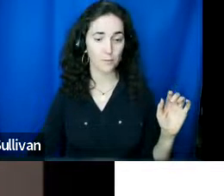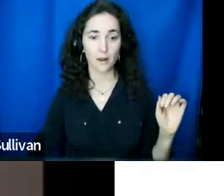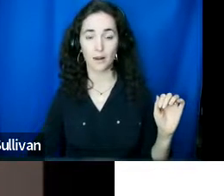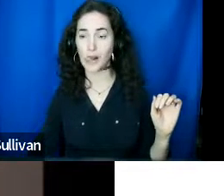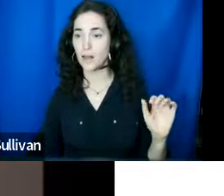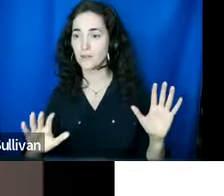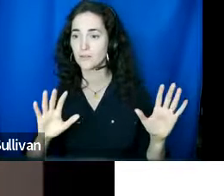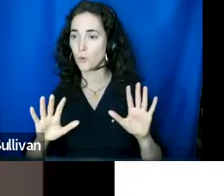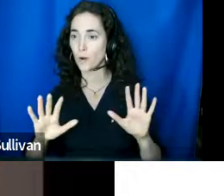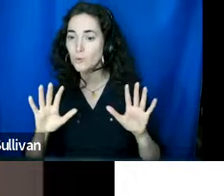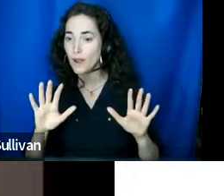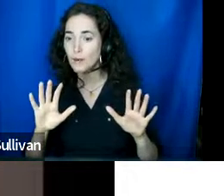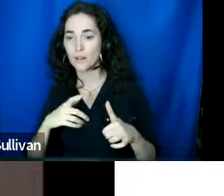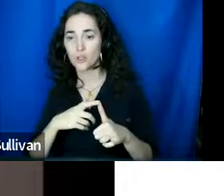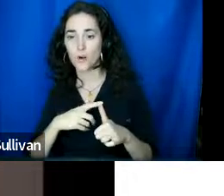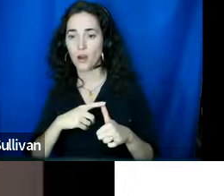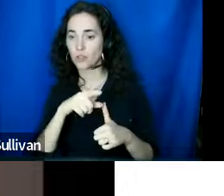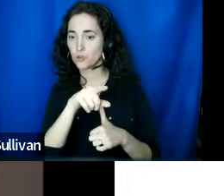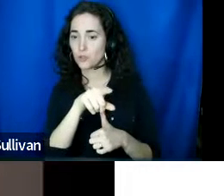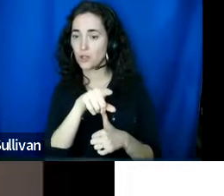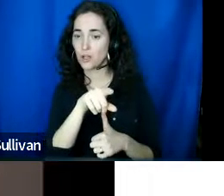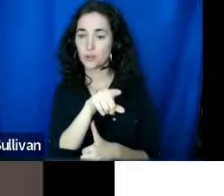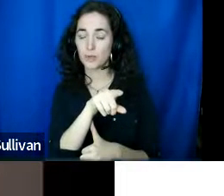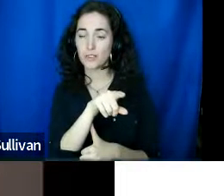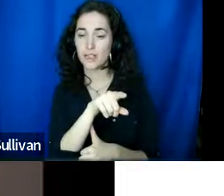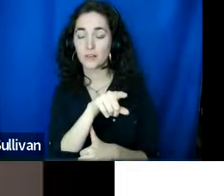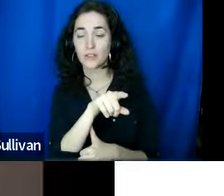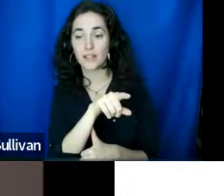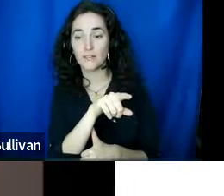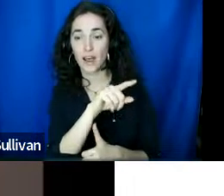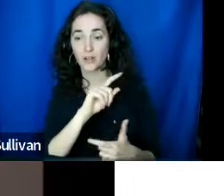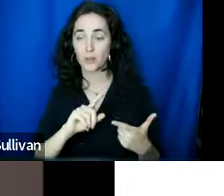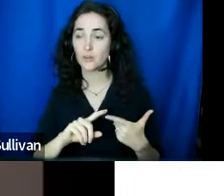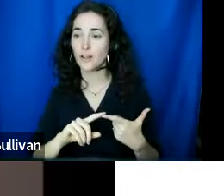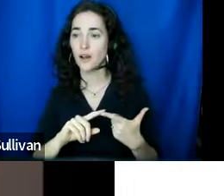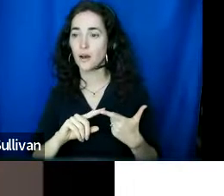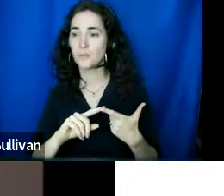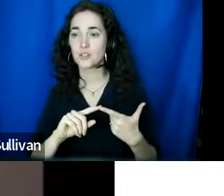from around the web, Troy Kotsur that we see here is a deaf actor.